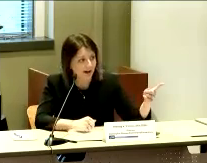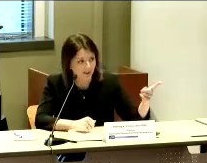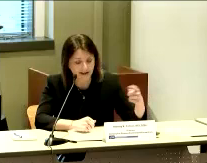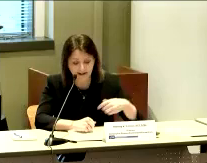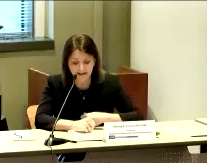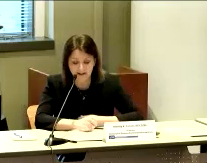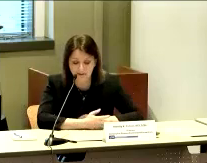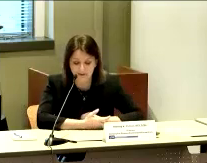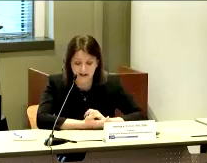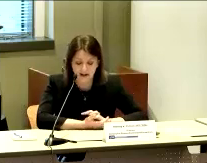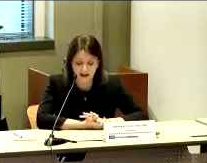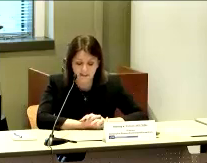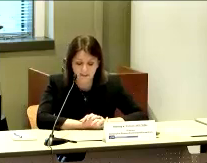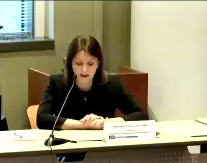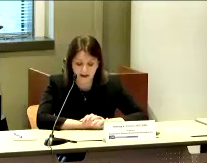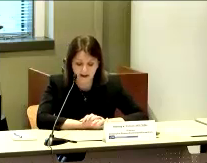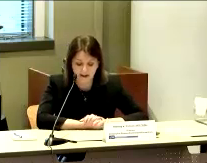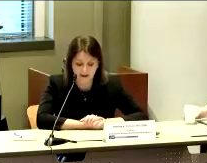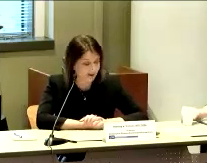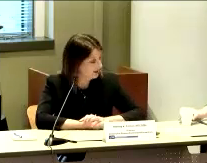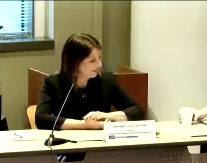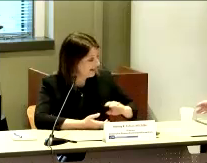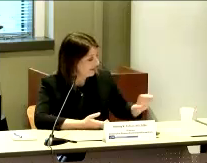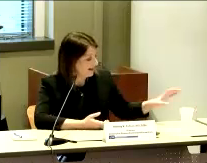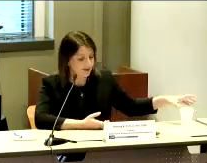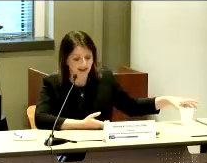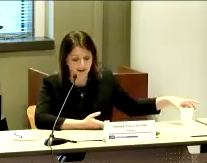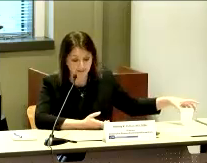Now, Brennan is here, who's our chief data advisor. Thank you.